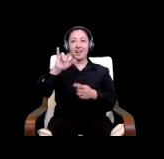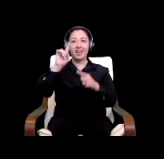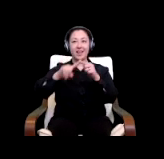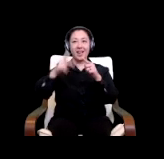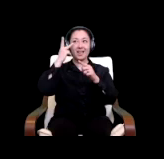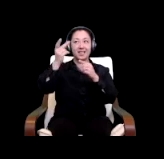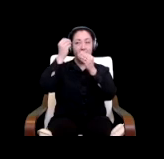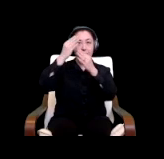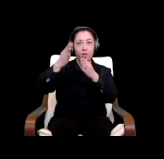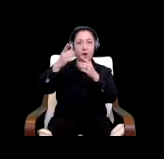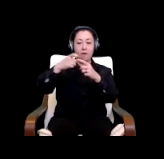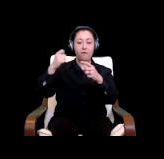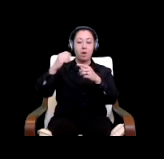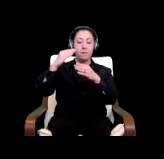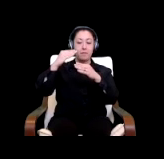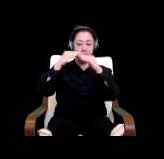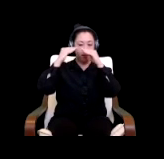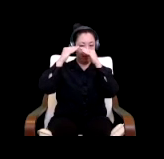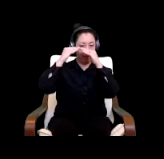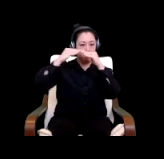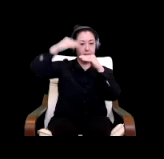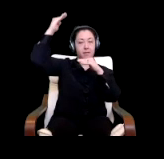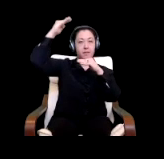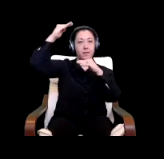from a certain portion of their eye, upwards.